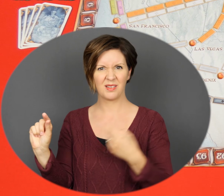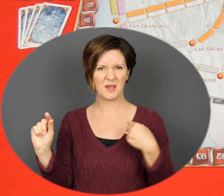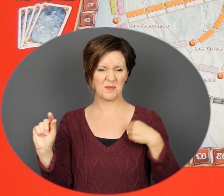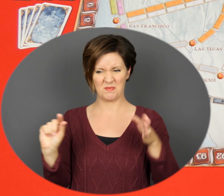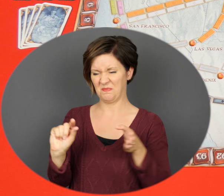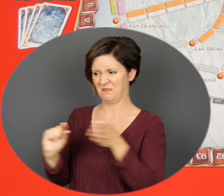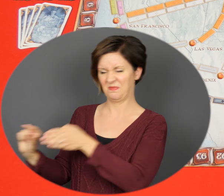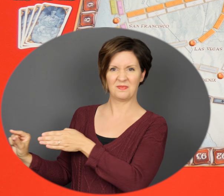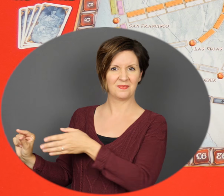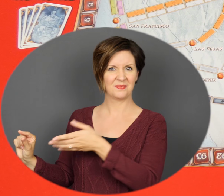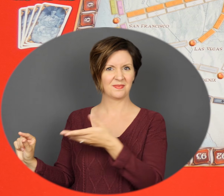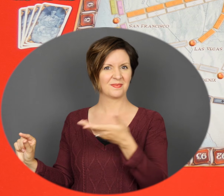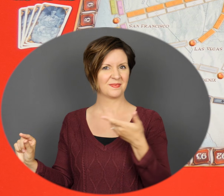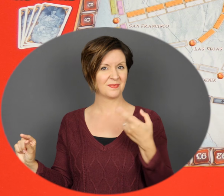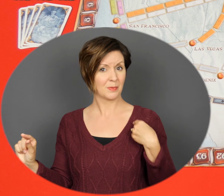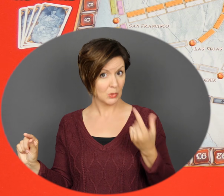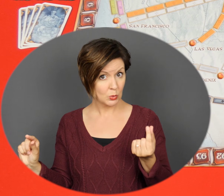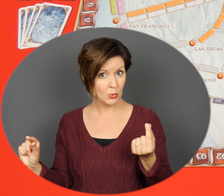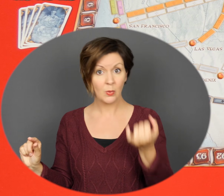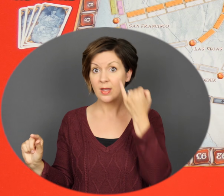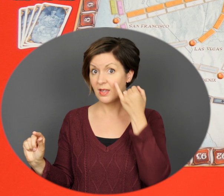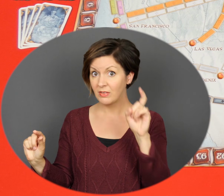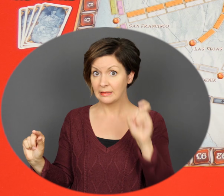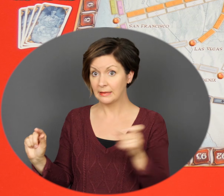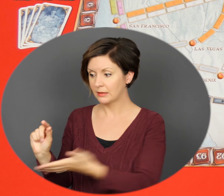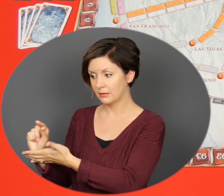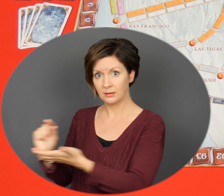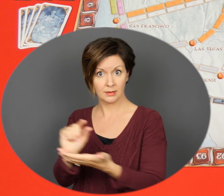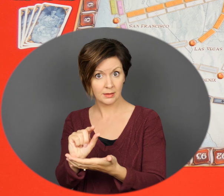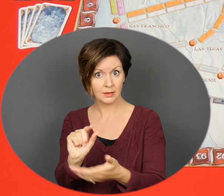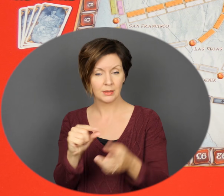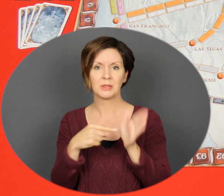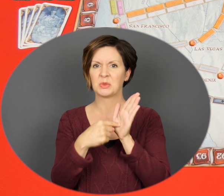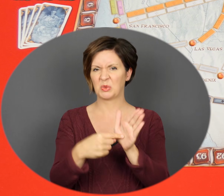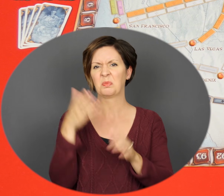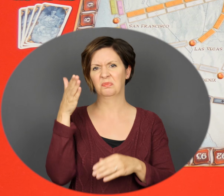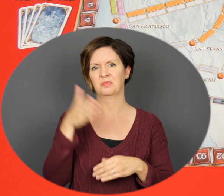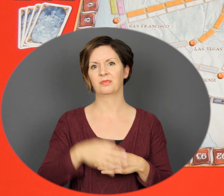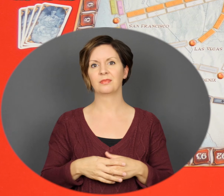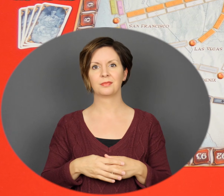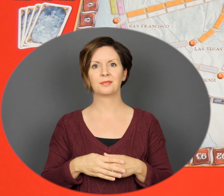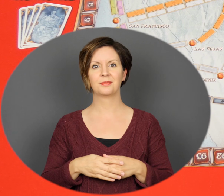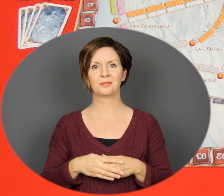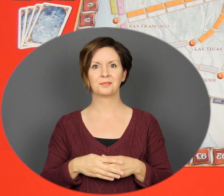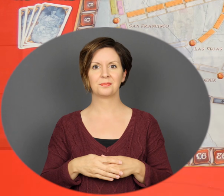I'll be setting these plastic train pieces off to the side and just bringing them back into view as necessary.